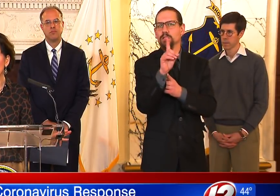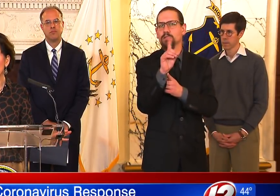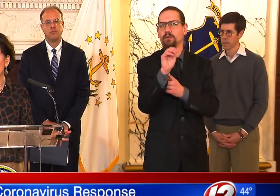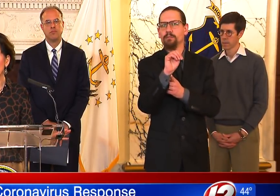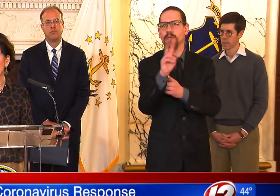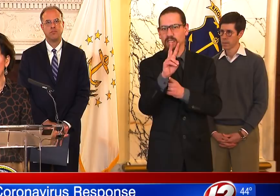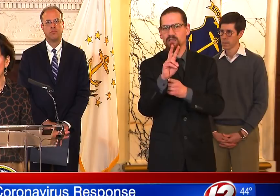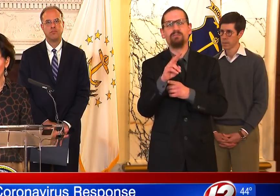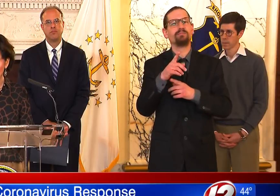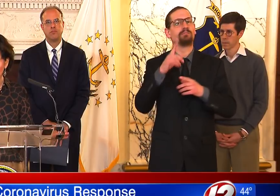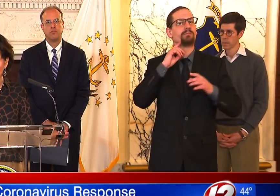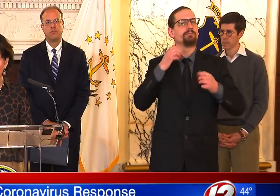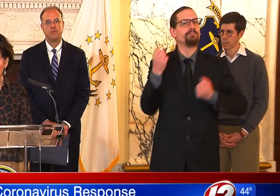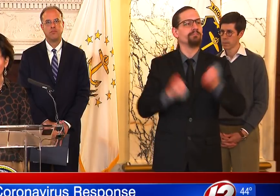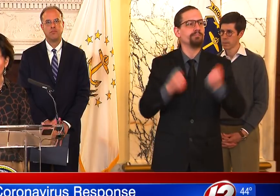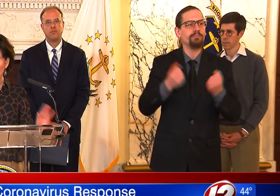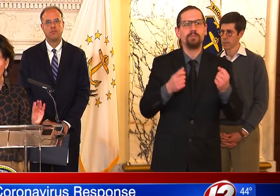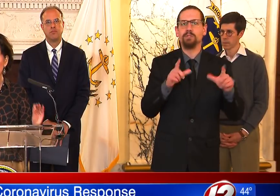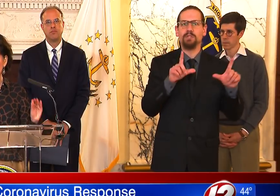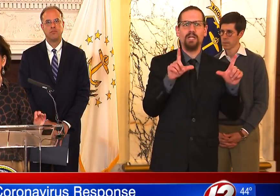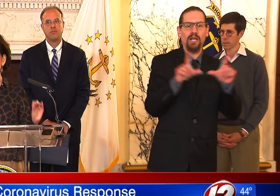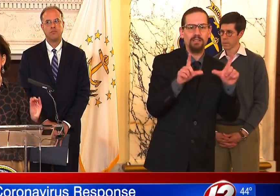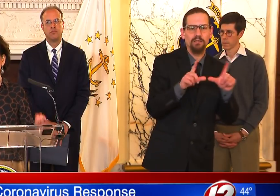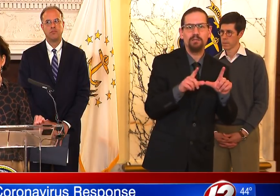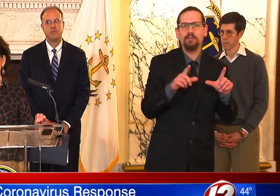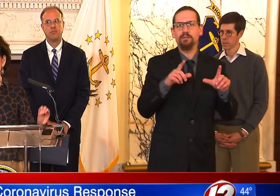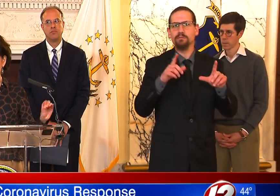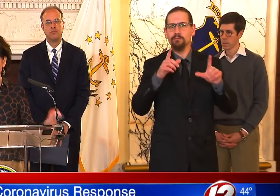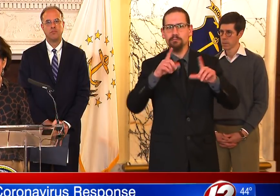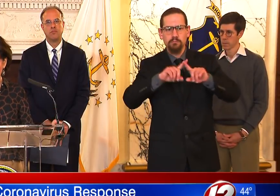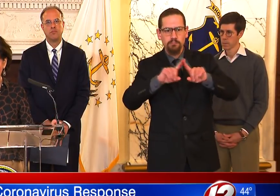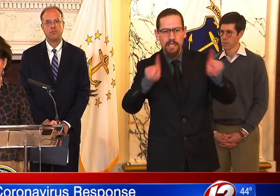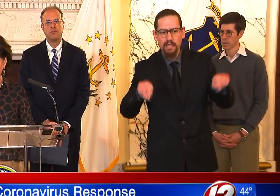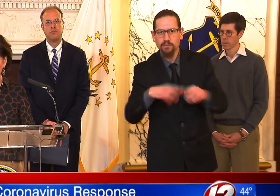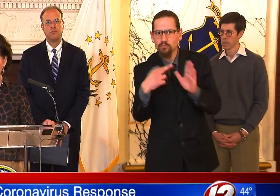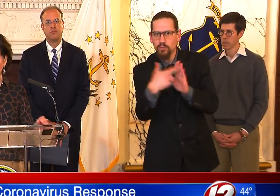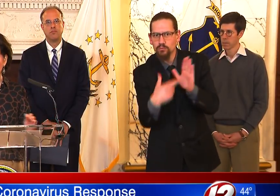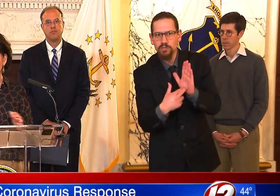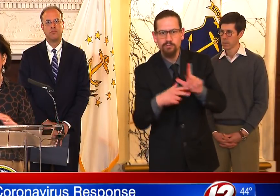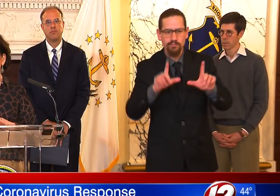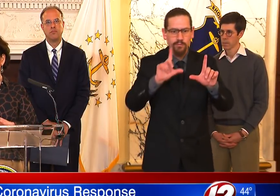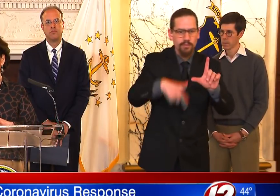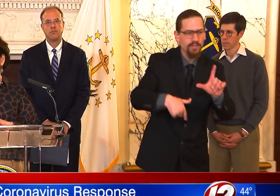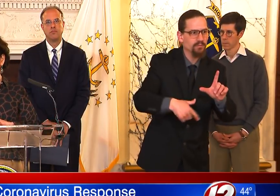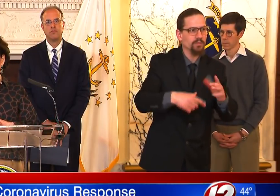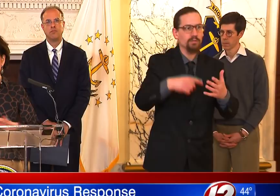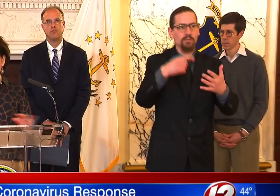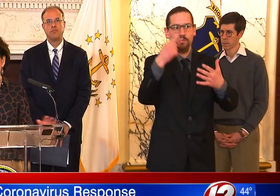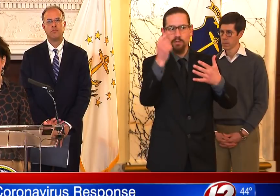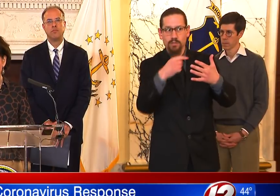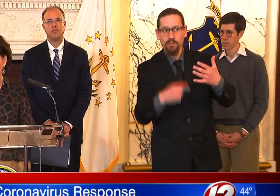AS OF NOW, WE ARE GIVING RHODE ISLANDERS A 90 DAY EXTENSION ON